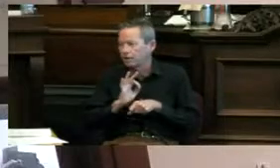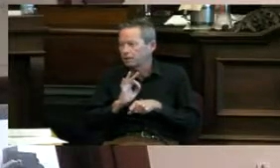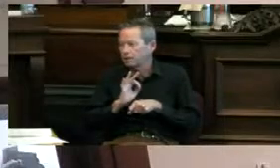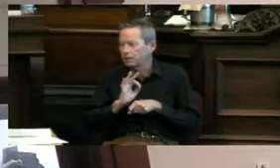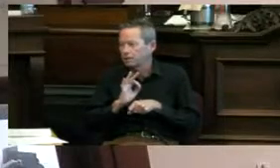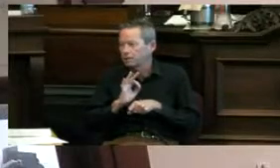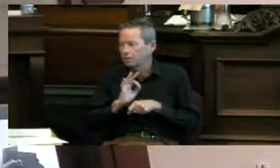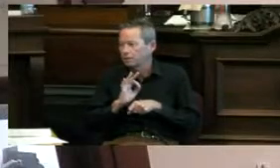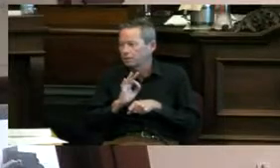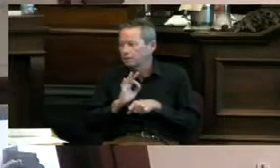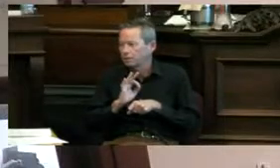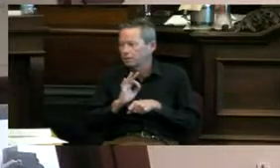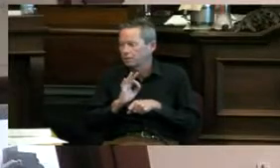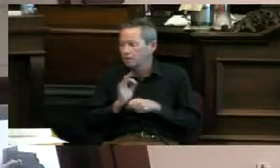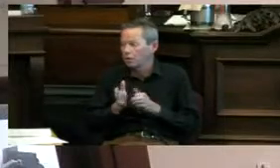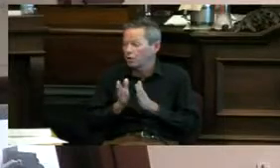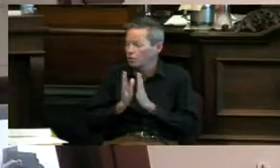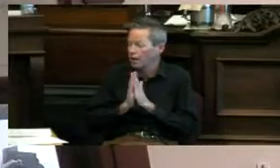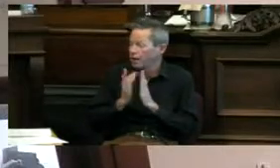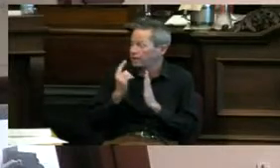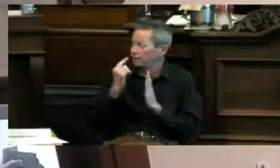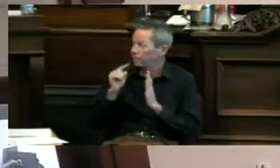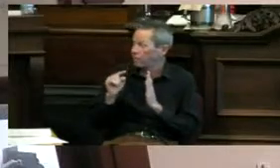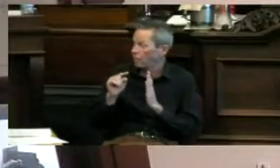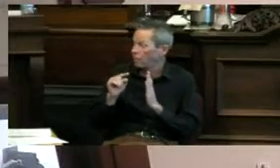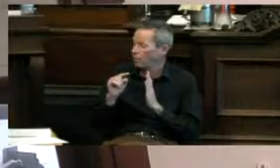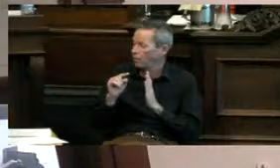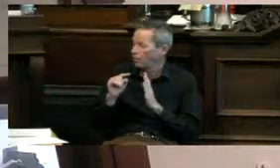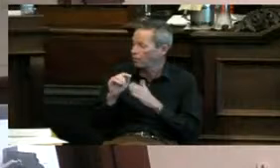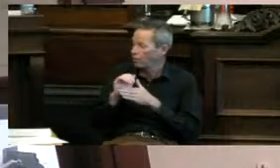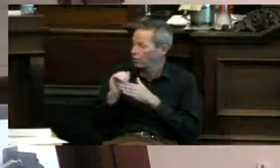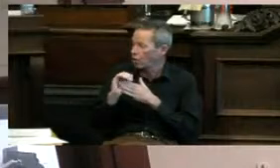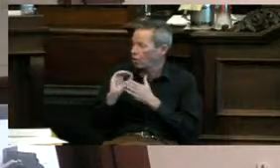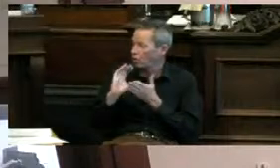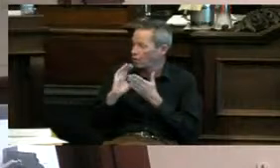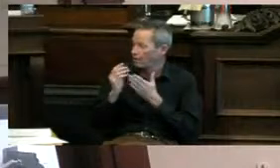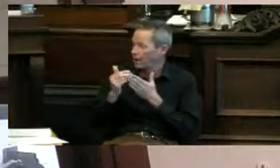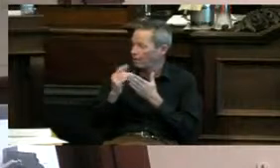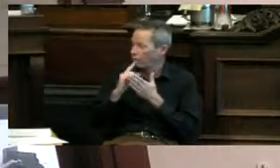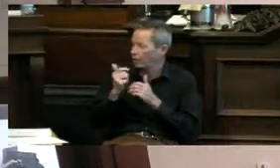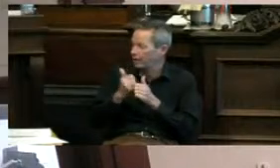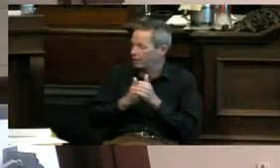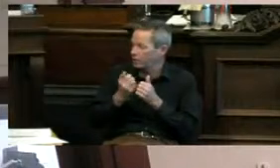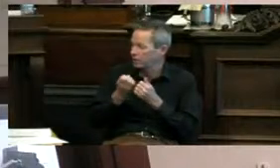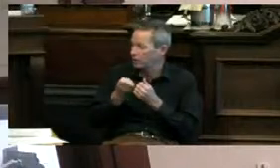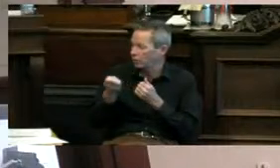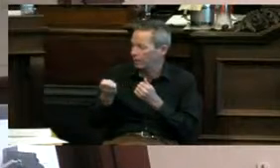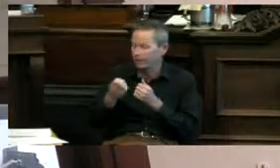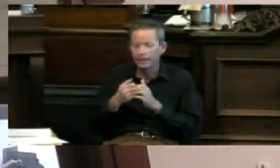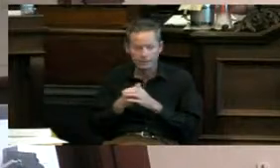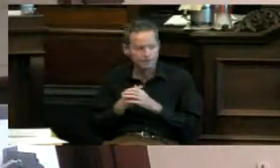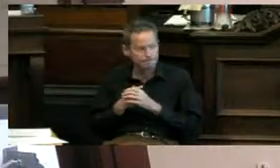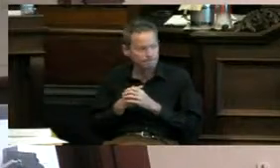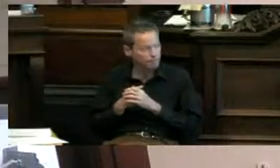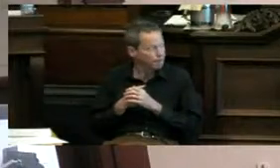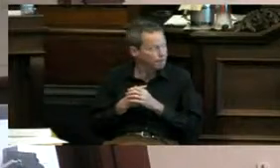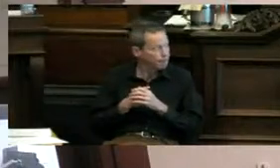it that level of detail? Gotcha. So, Councilmember, you're asking